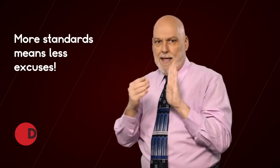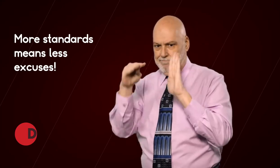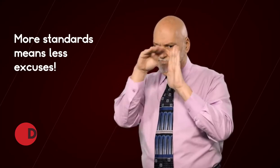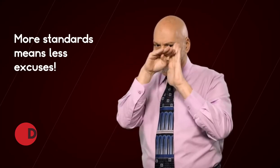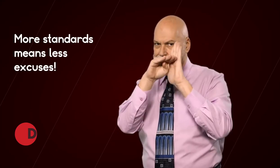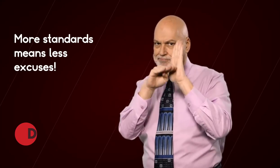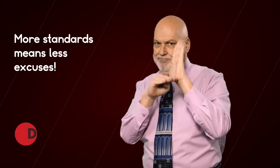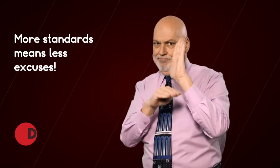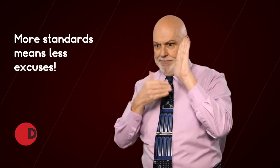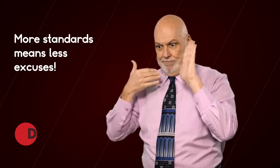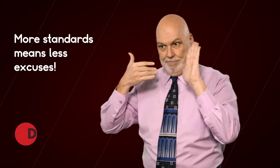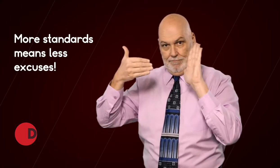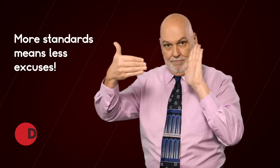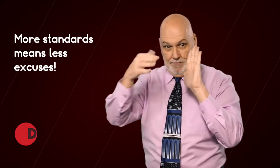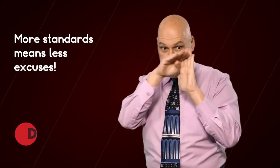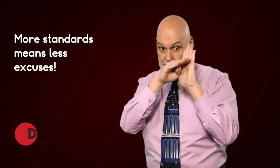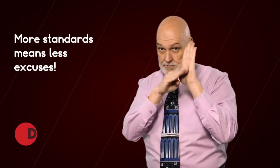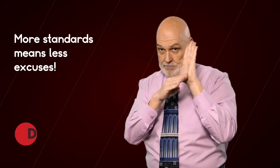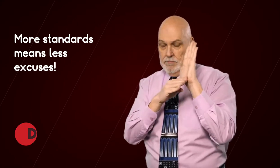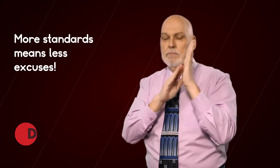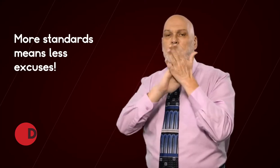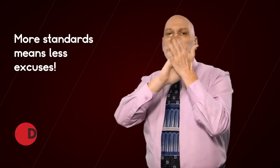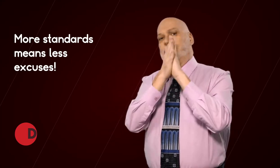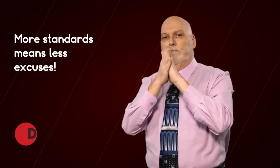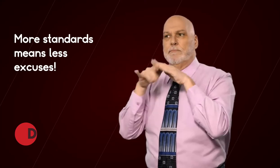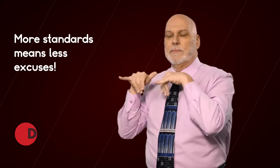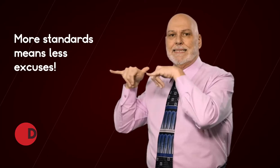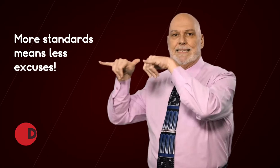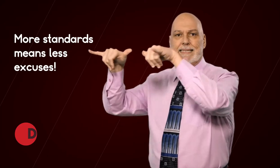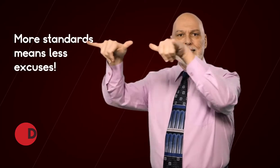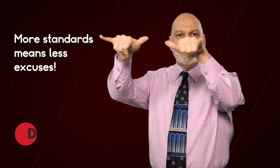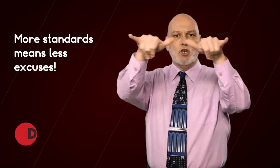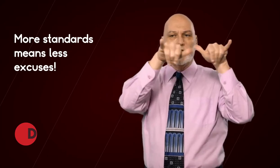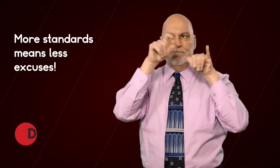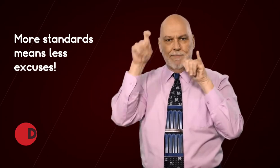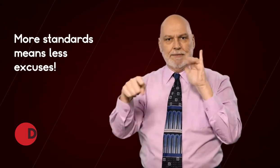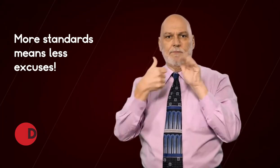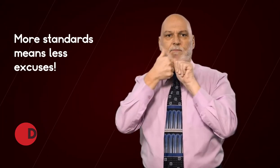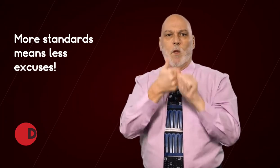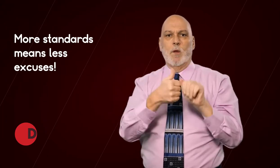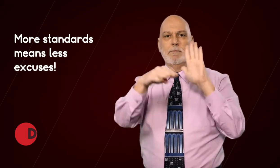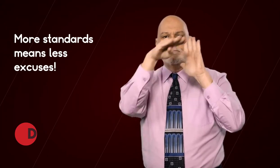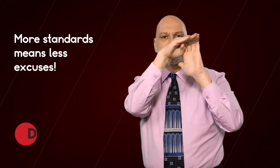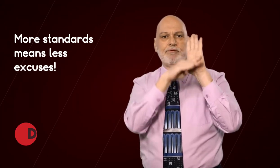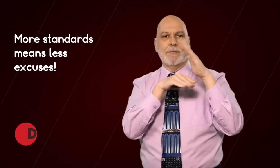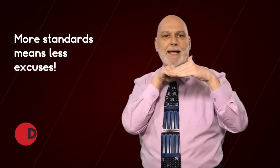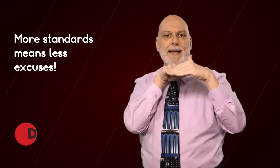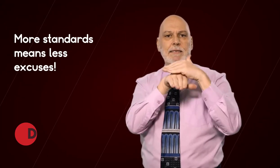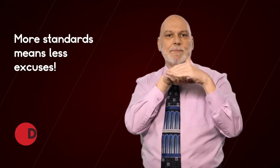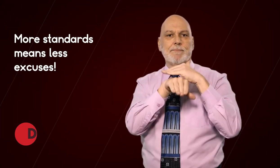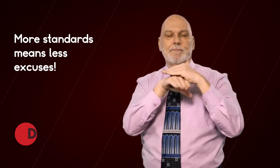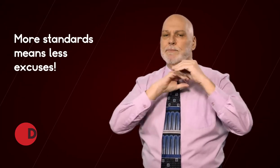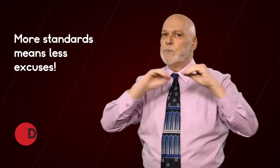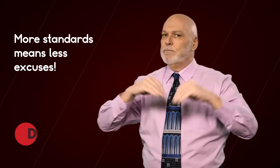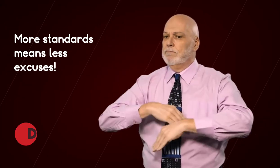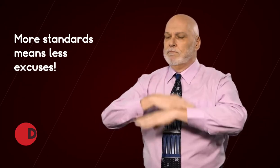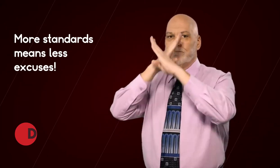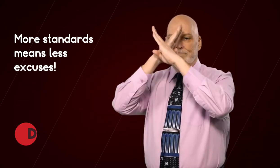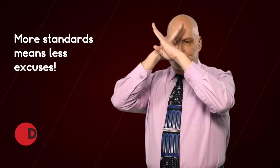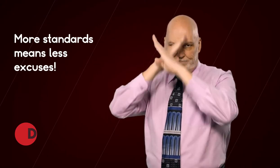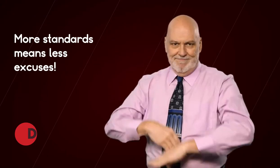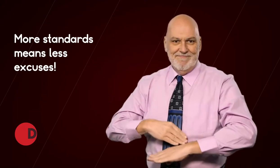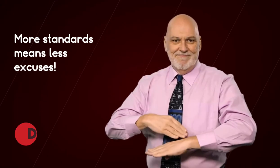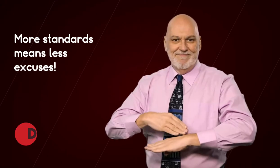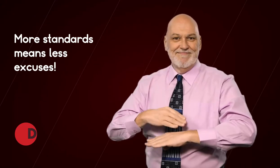excuses not to provide this accessibility.